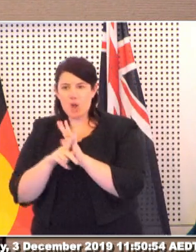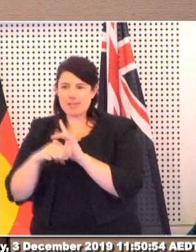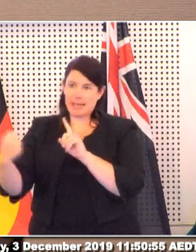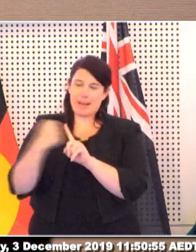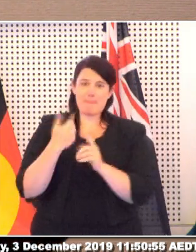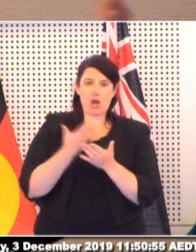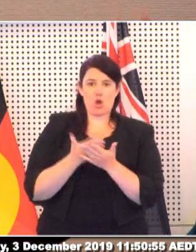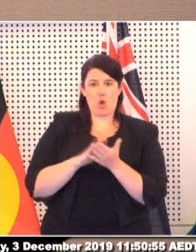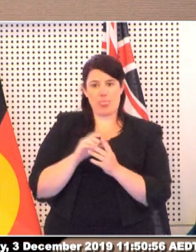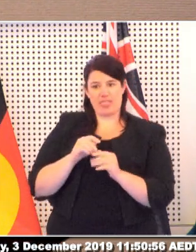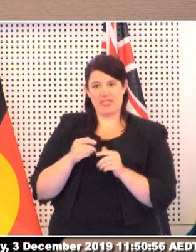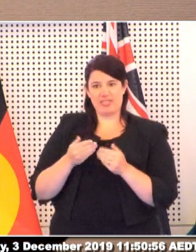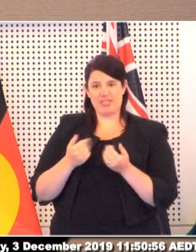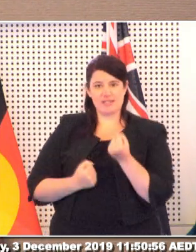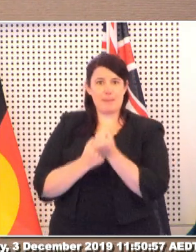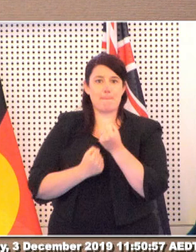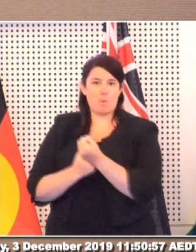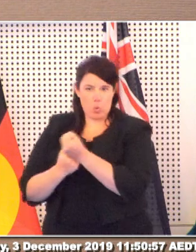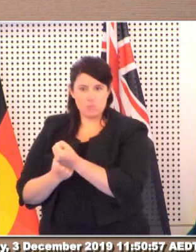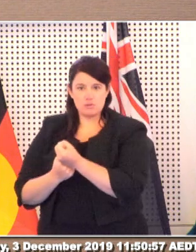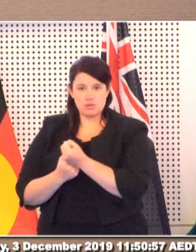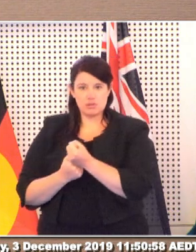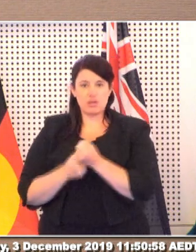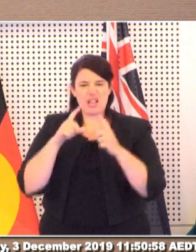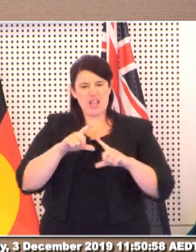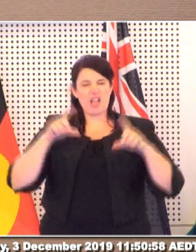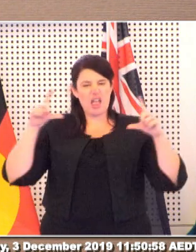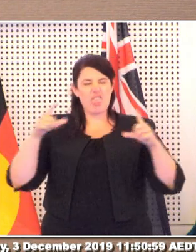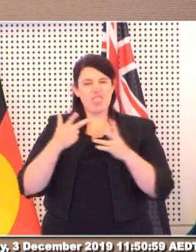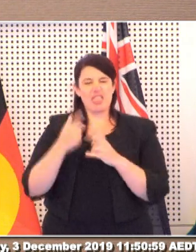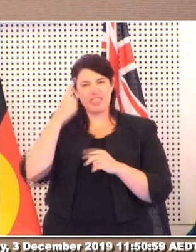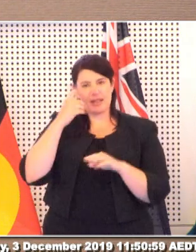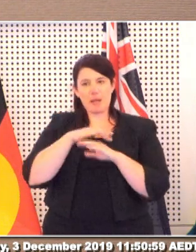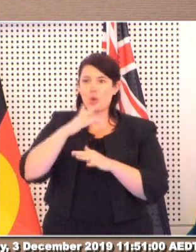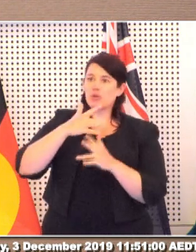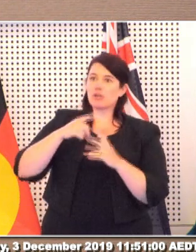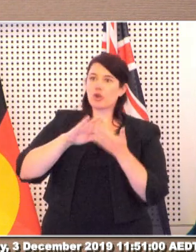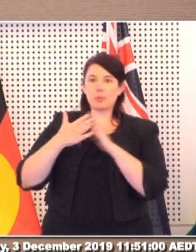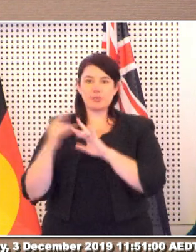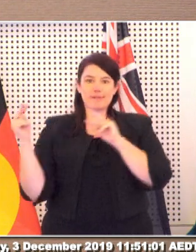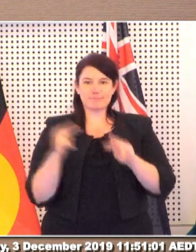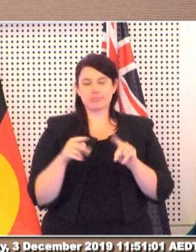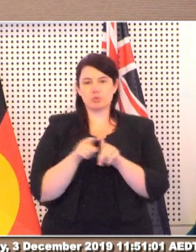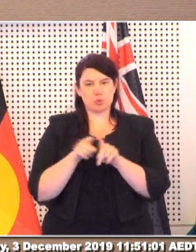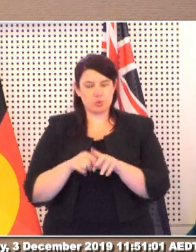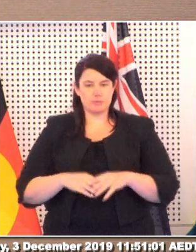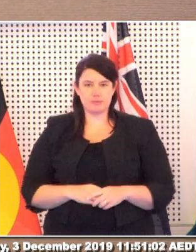And then the influence of wider social and cultural factors. So thinking about abuse and neglect in this way I think is really helpful